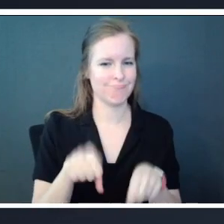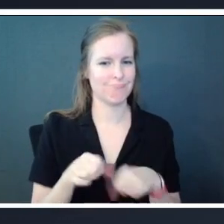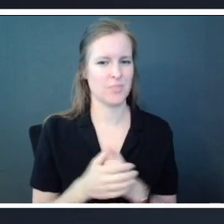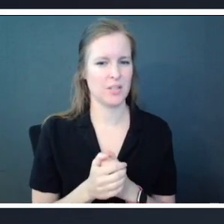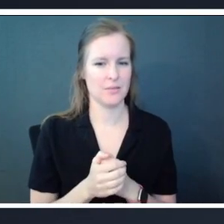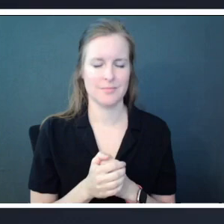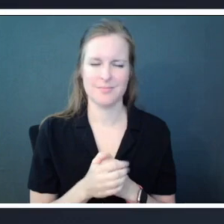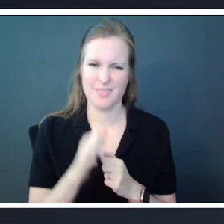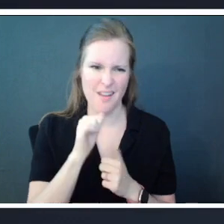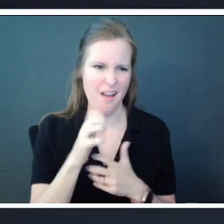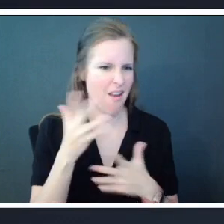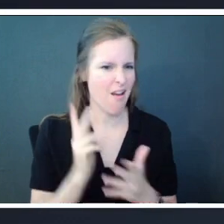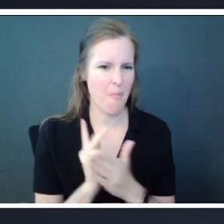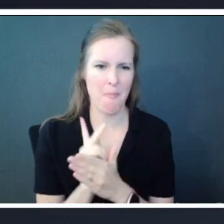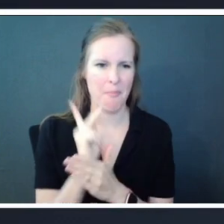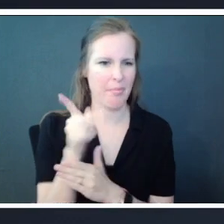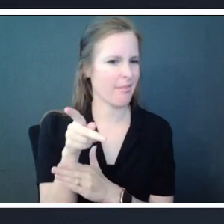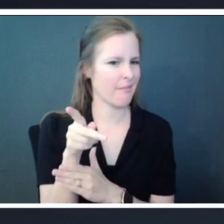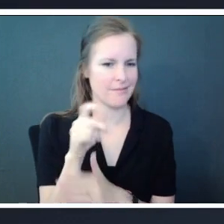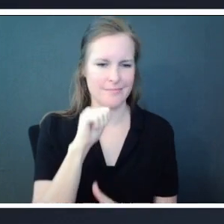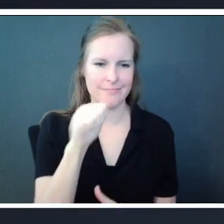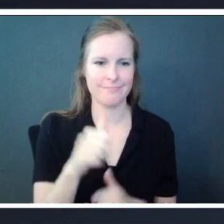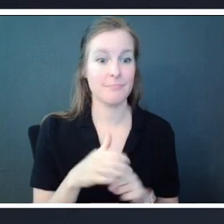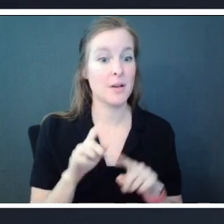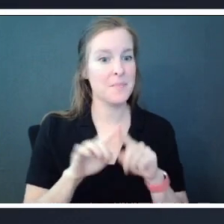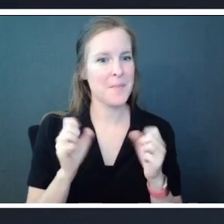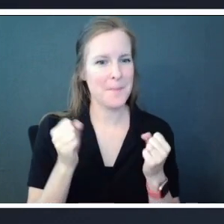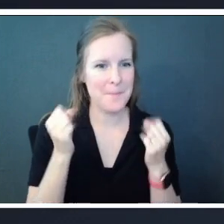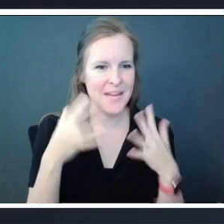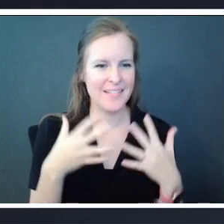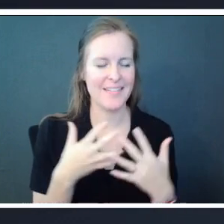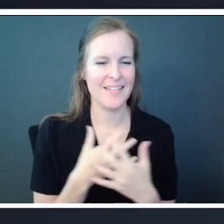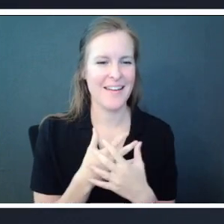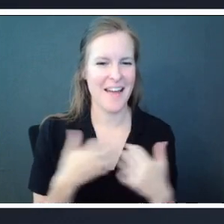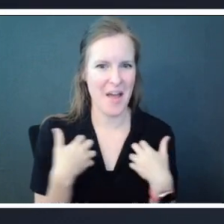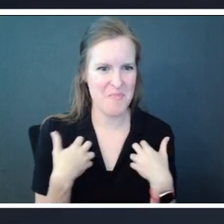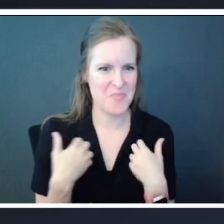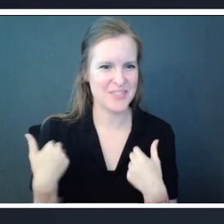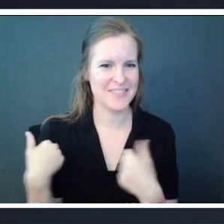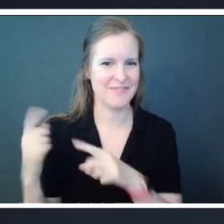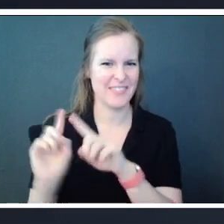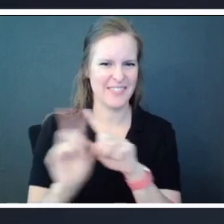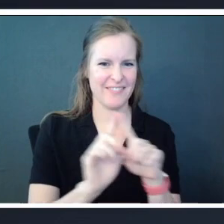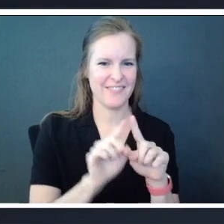but there are many animals that call this habitat home, including this Gila monster. So,